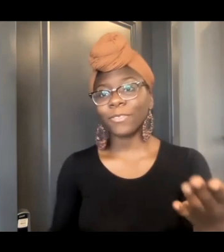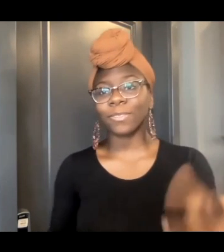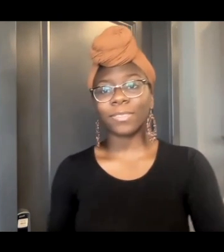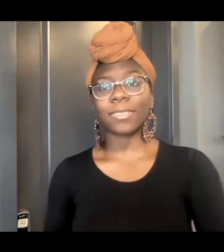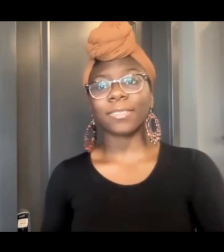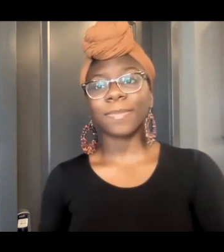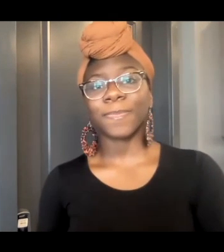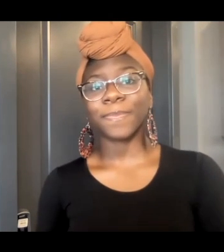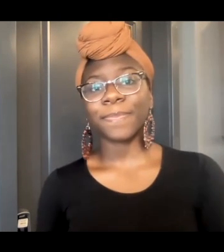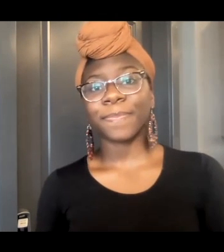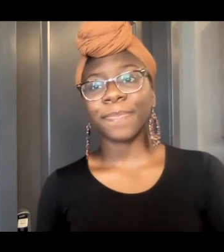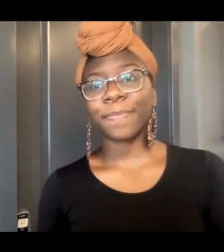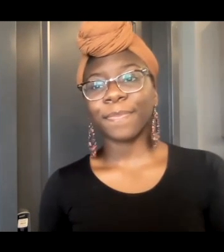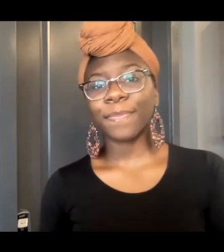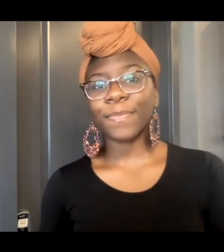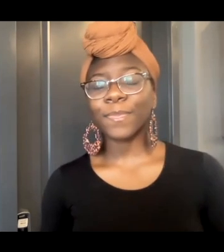Here are my references.